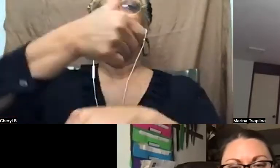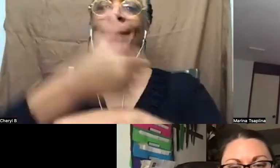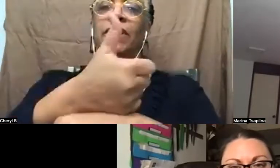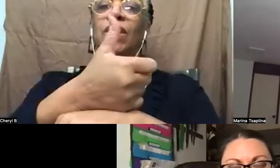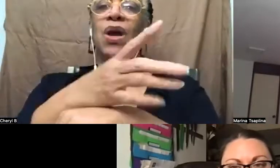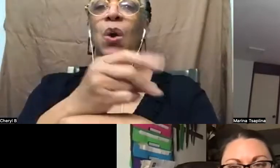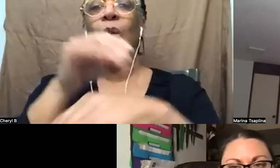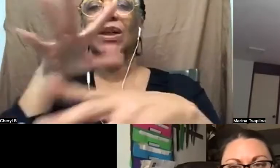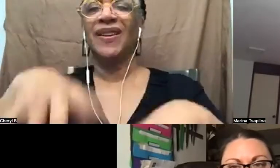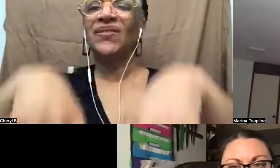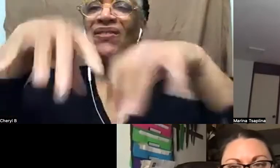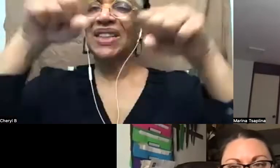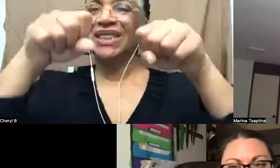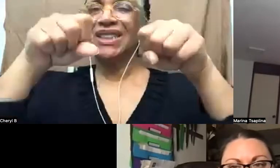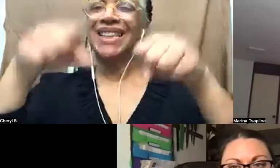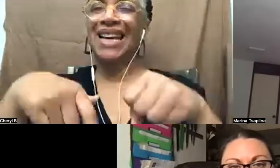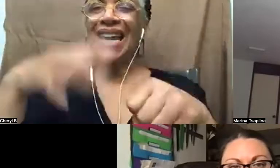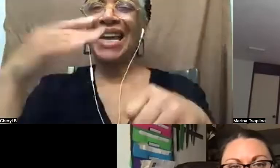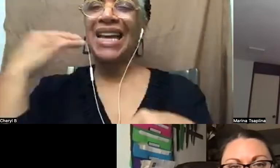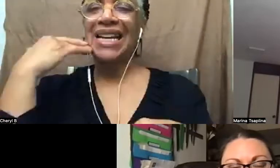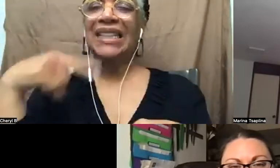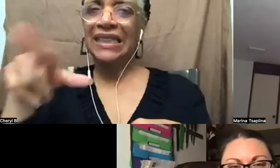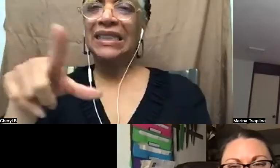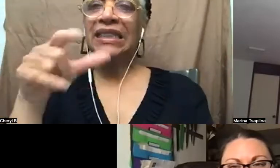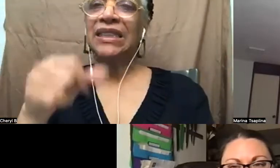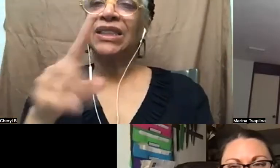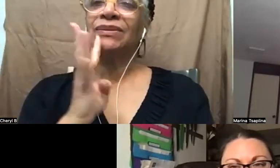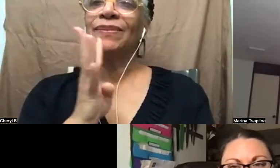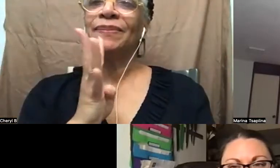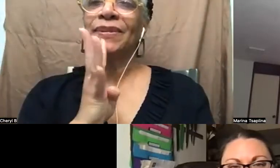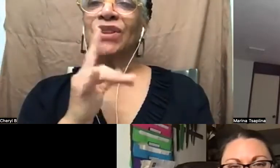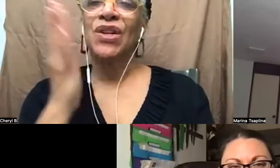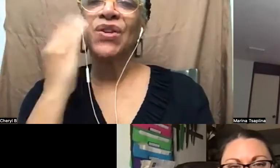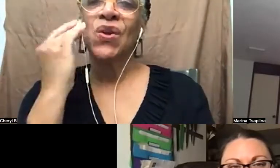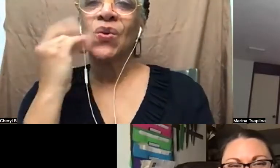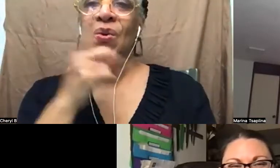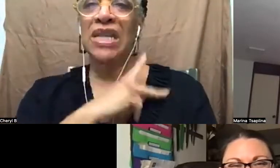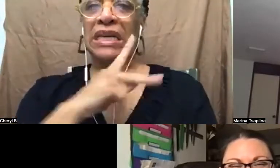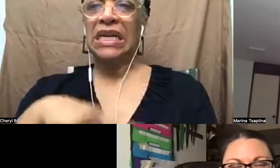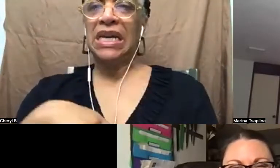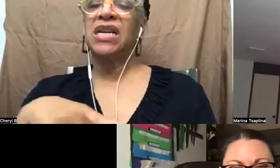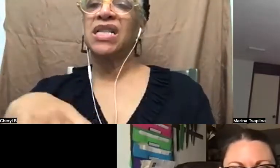of how the king has no clothes on, and that he is a colonizer, while keeping Indigenous and